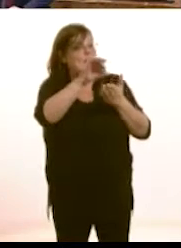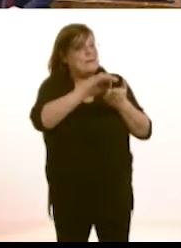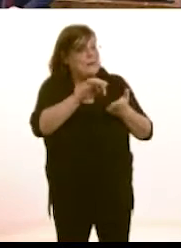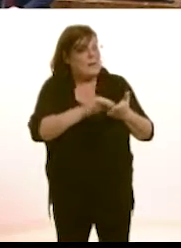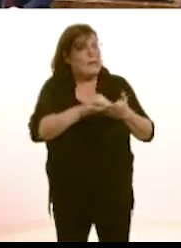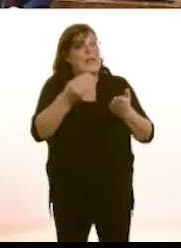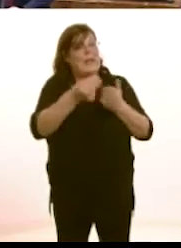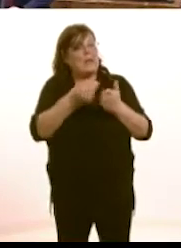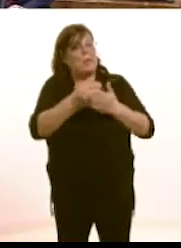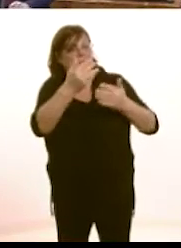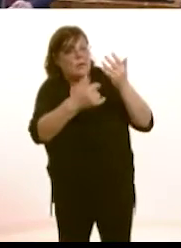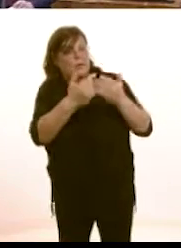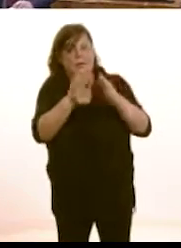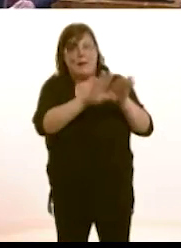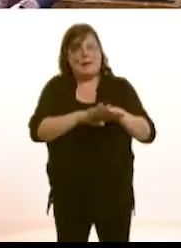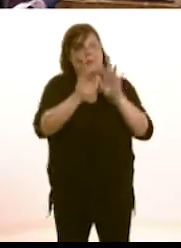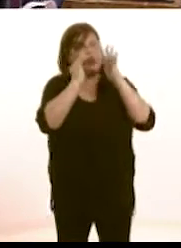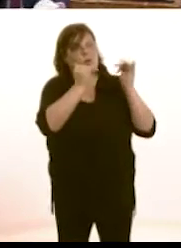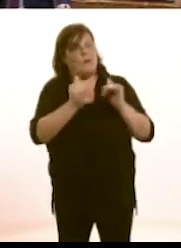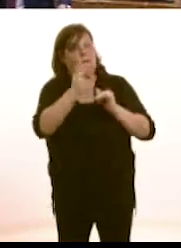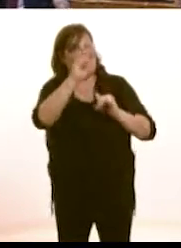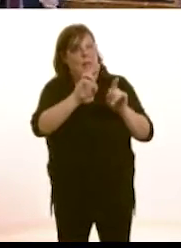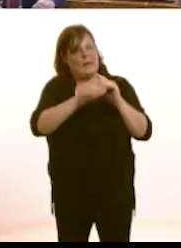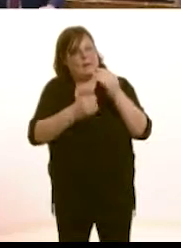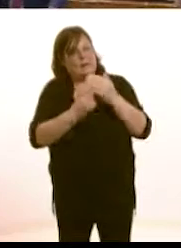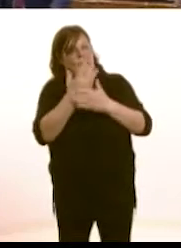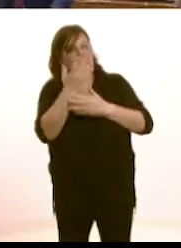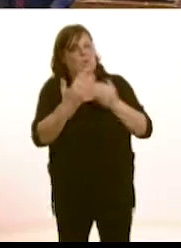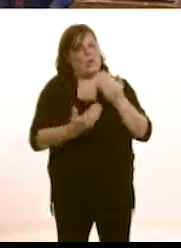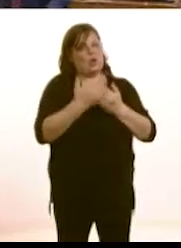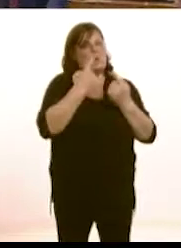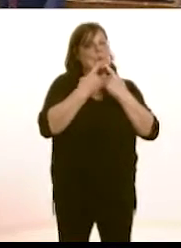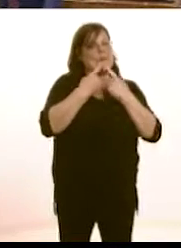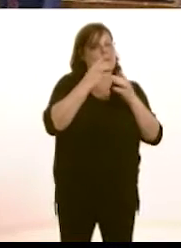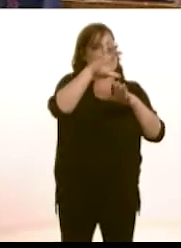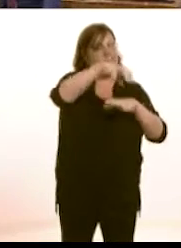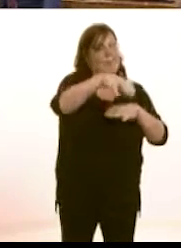Survey for Wales and, of course, the development of the new data campus. Jayne Bryant: Thank you, First Minister.